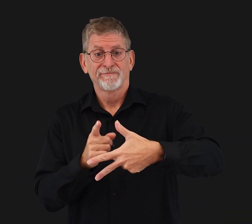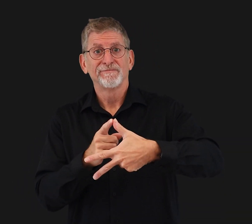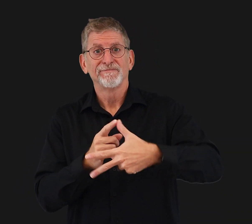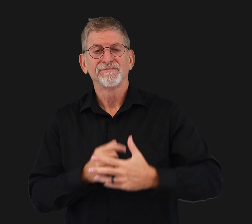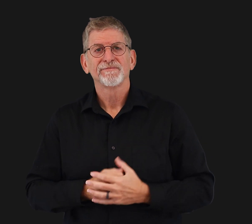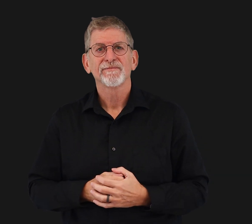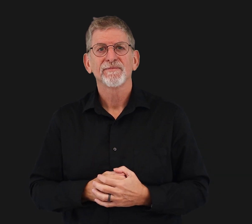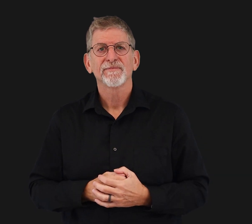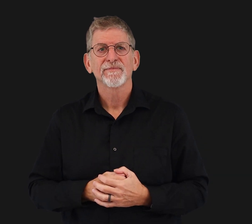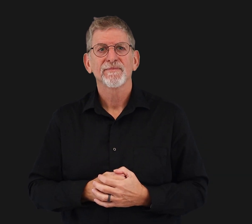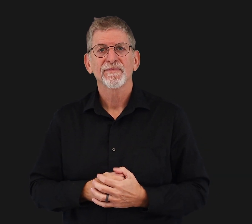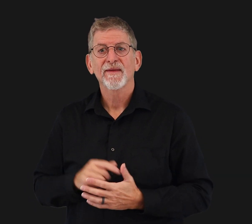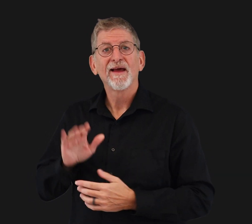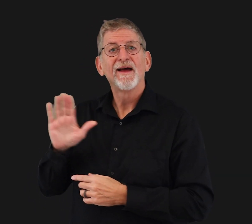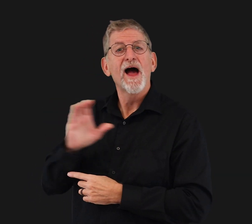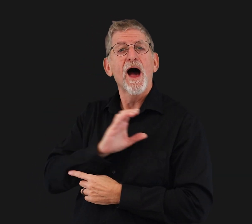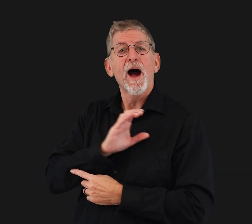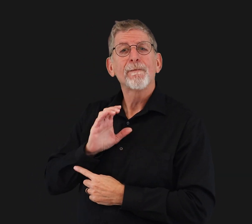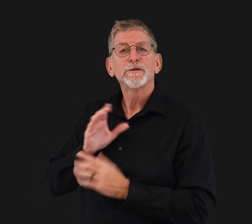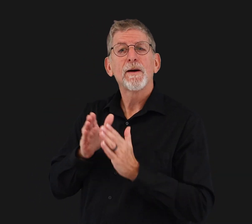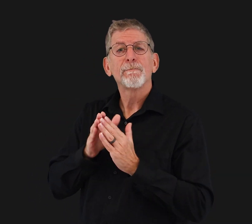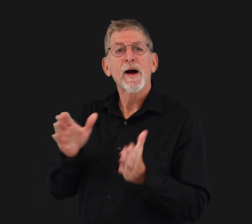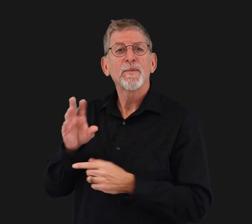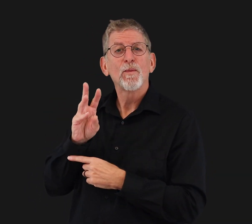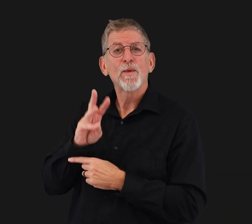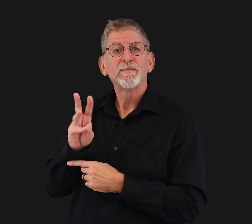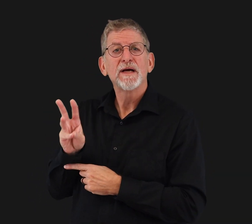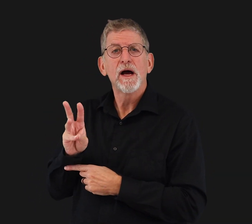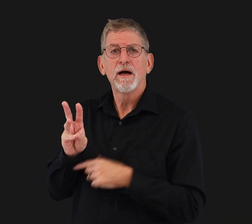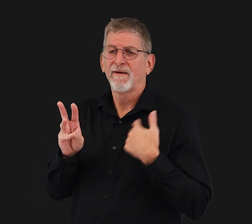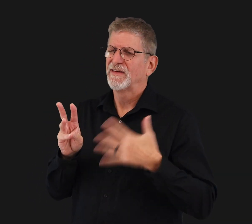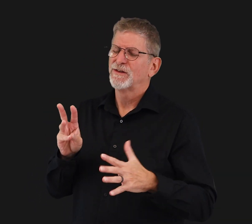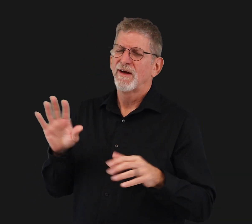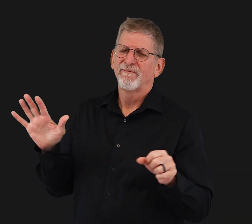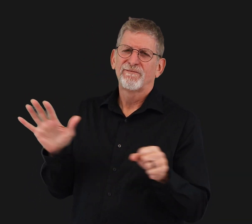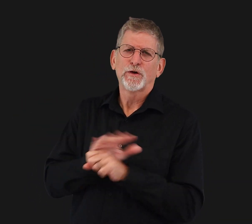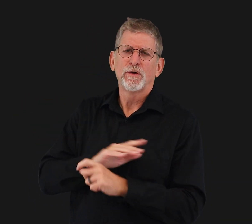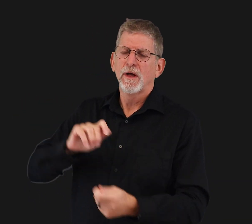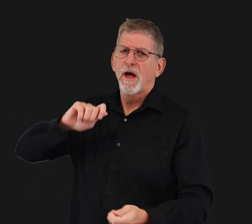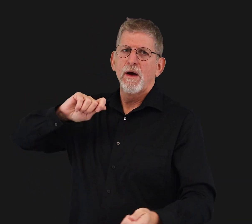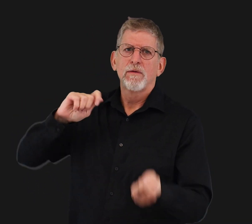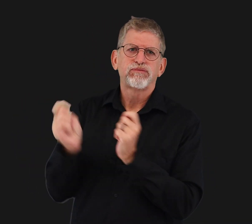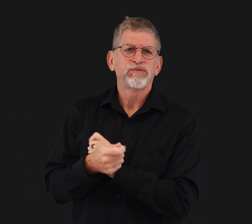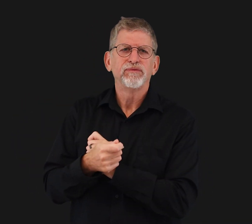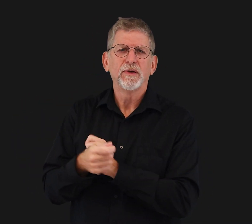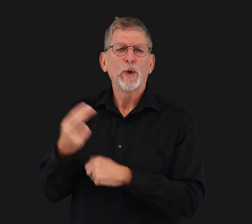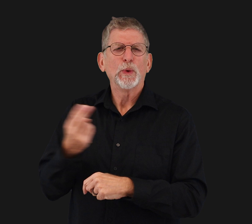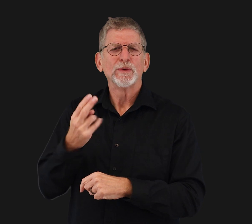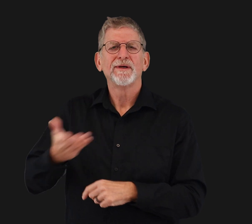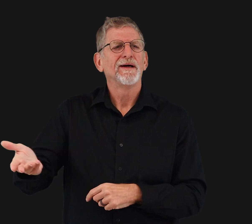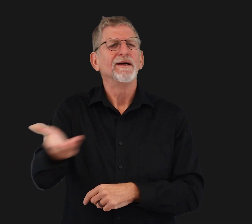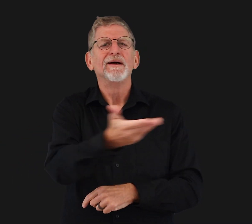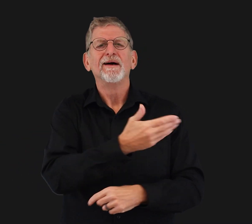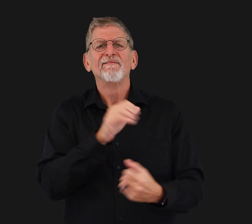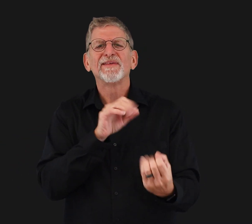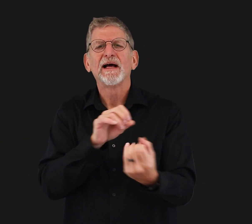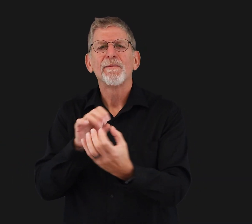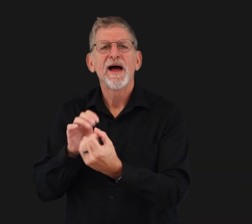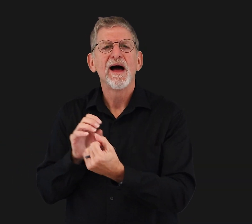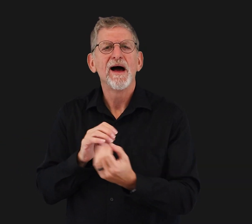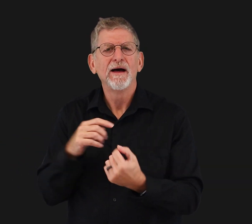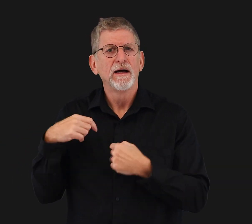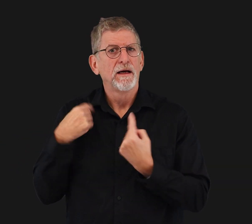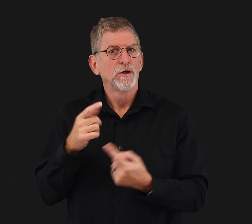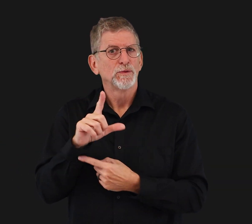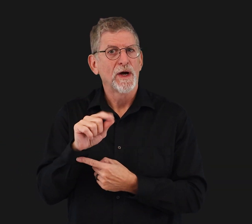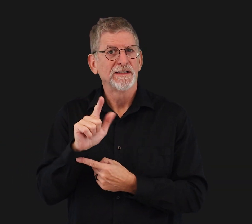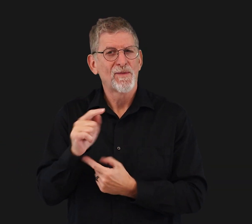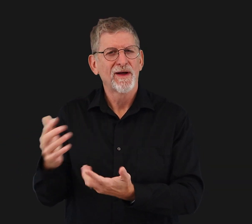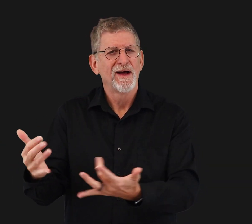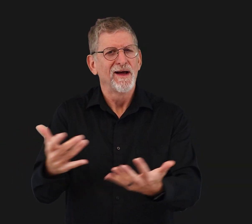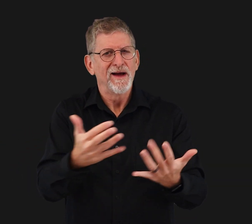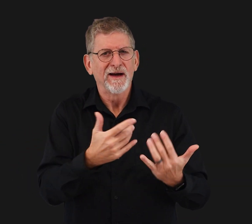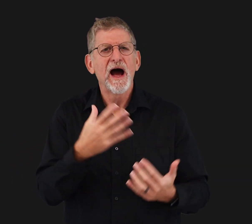• We revamped the Commission’s public website using user feedback we have received since 2021,